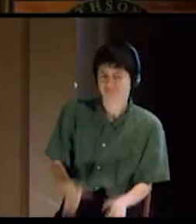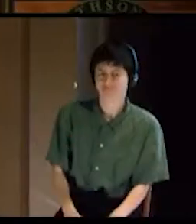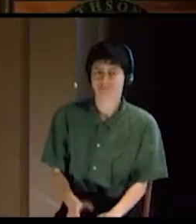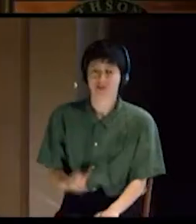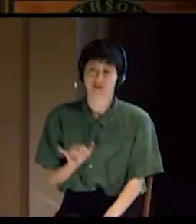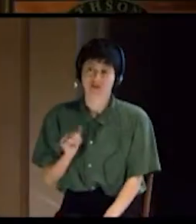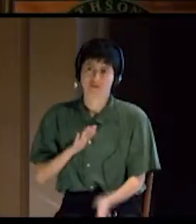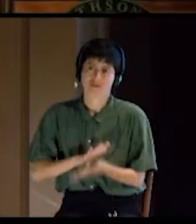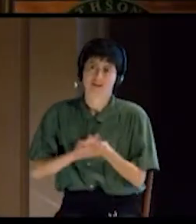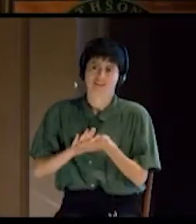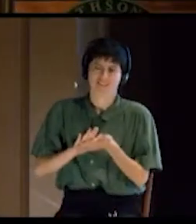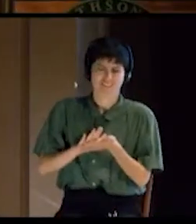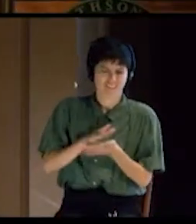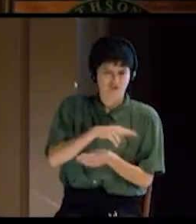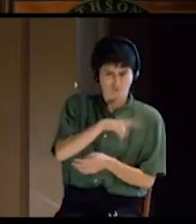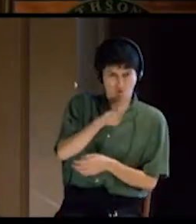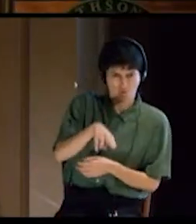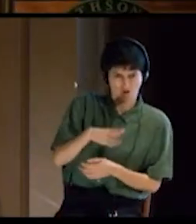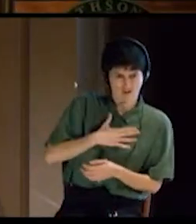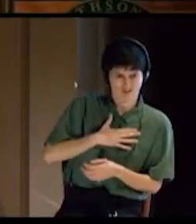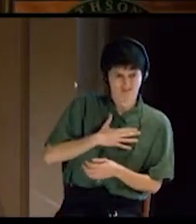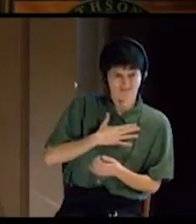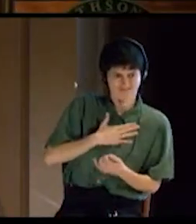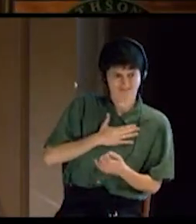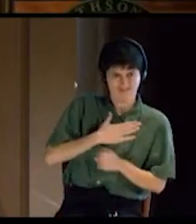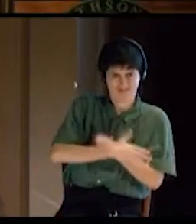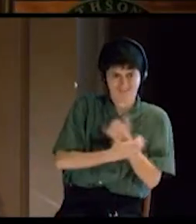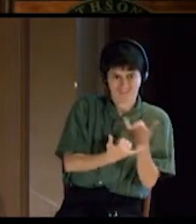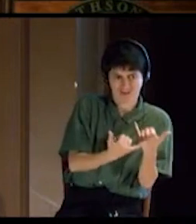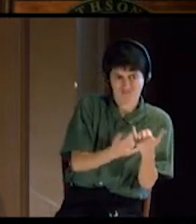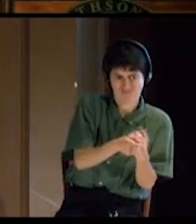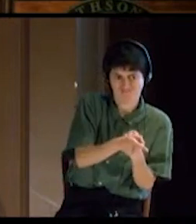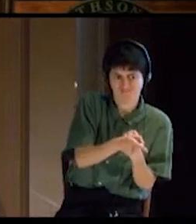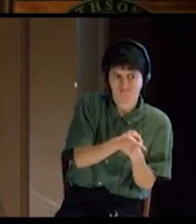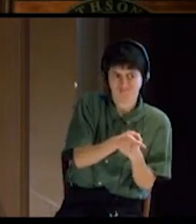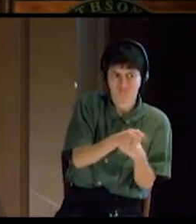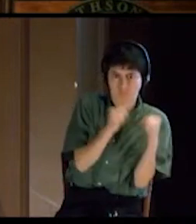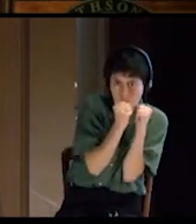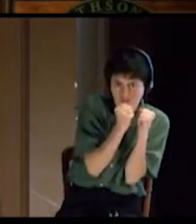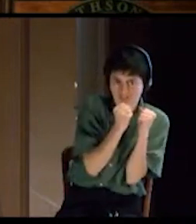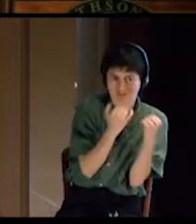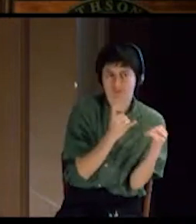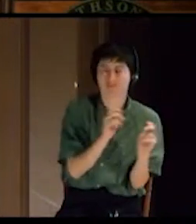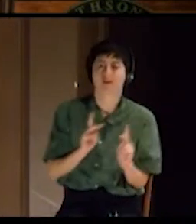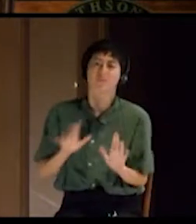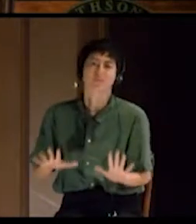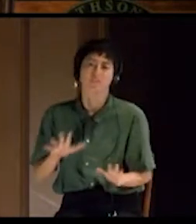in Norway, so I appreciate coming out here.